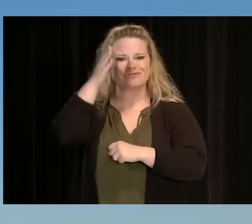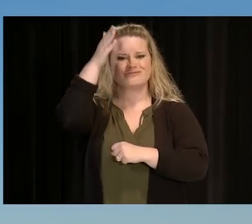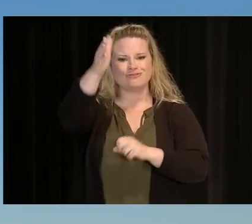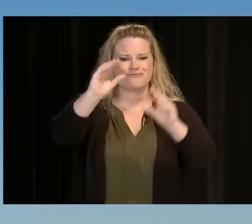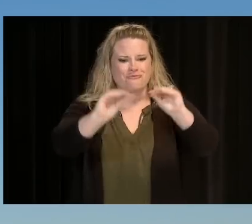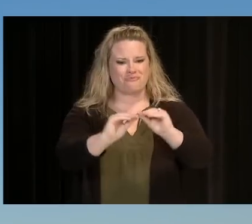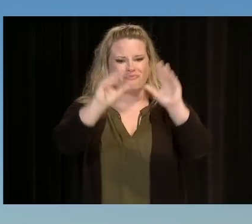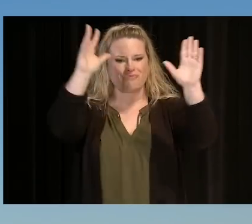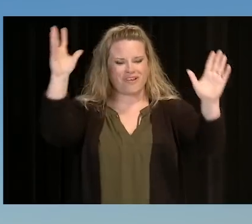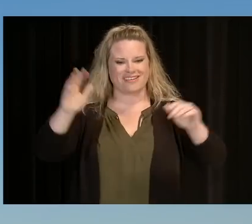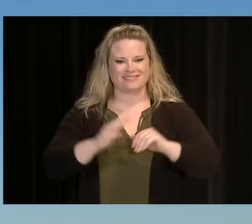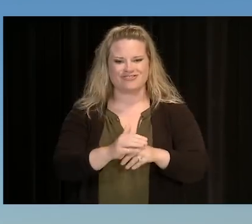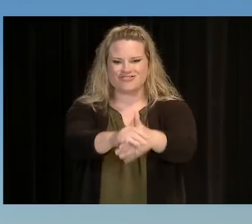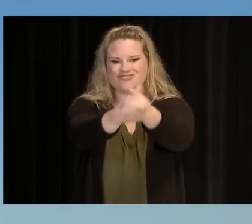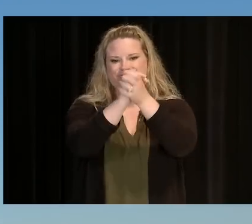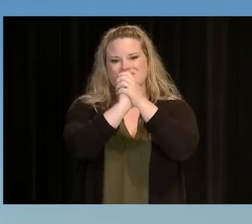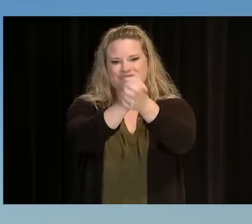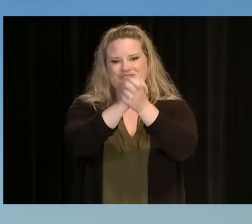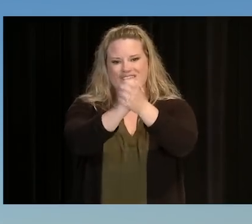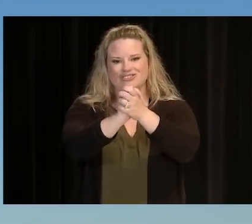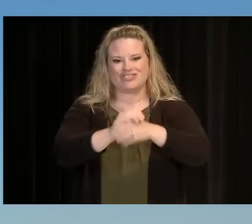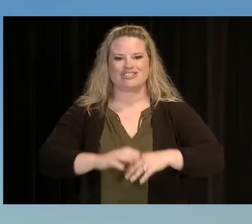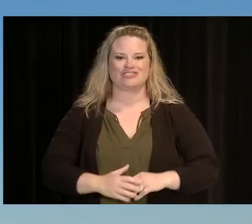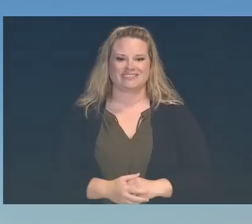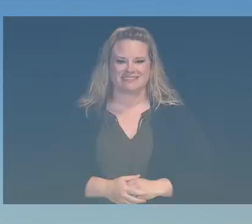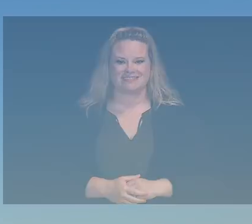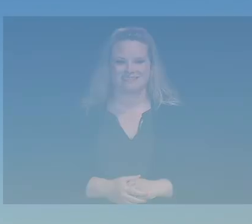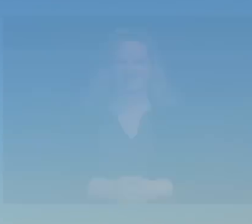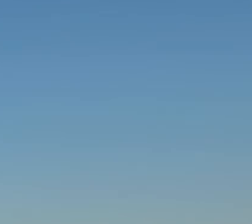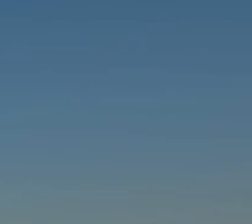OF A BRIGHT FUTURE AHEAD. CONGRATULATIONS.